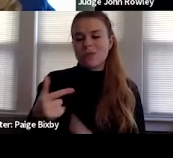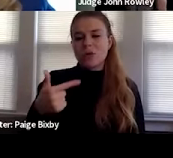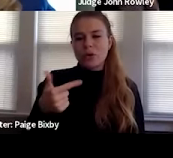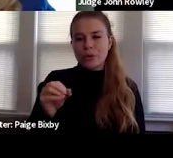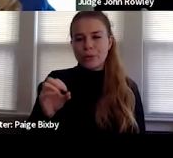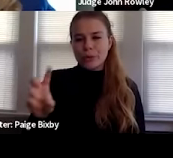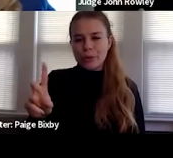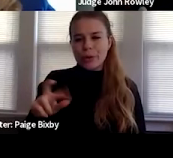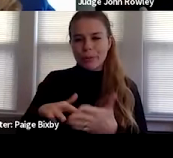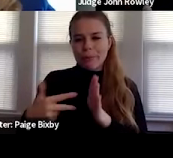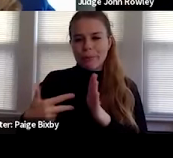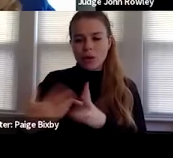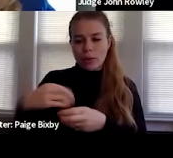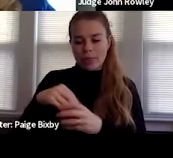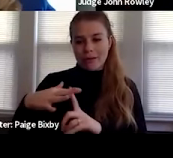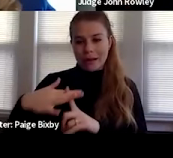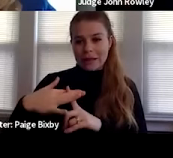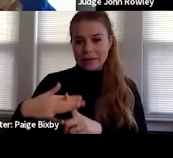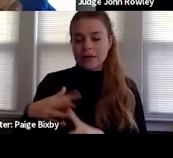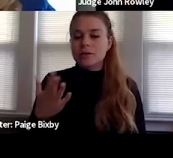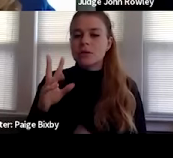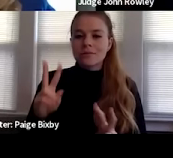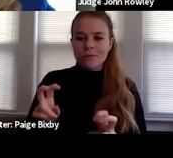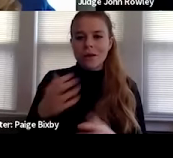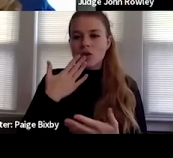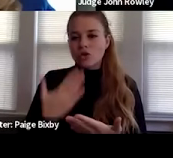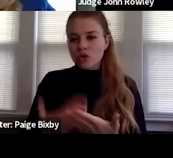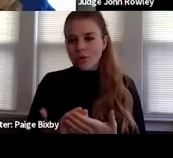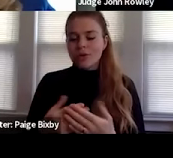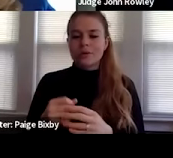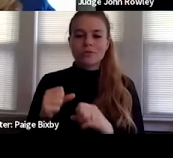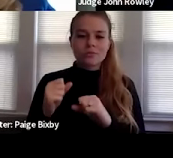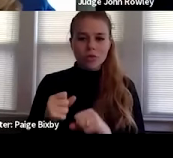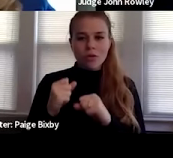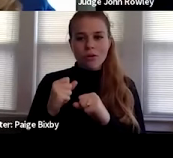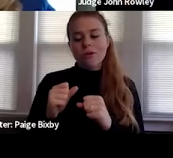within the context of this, if you have good solid child welfare legal work,